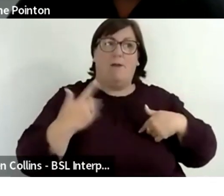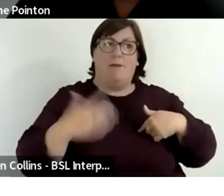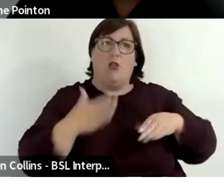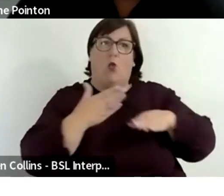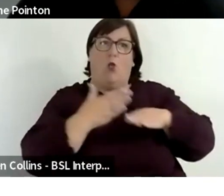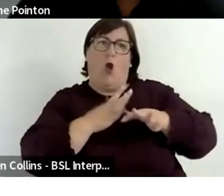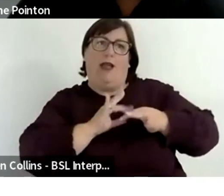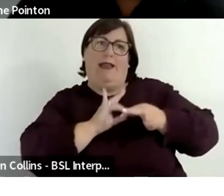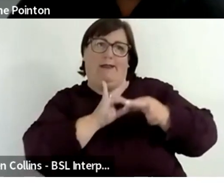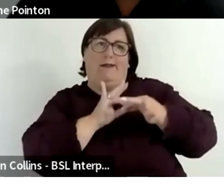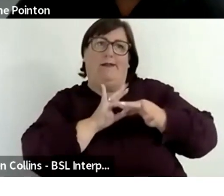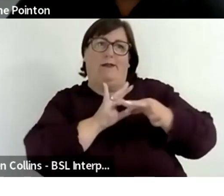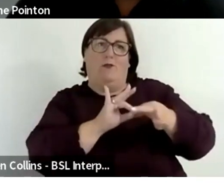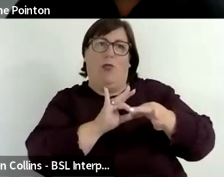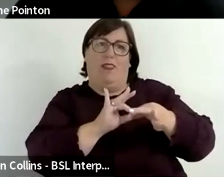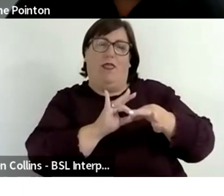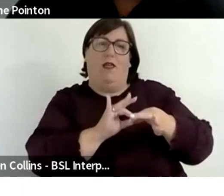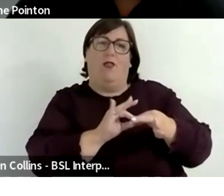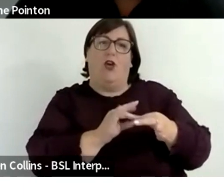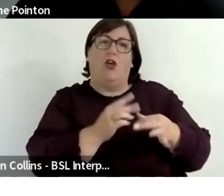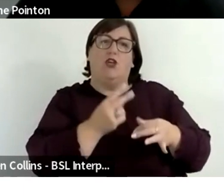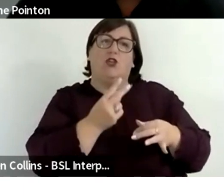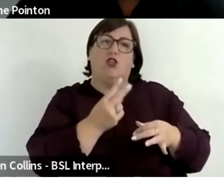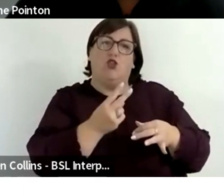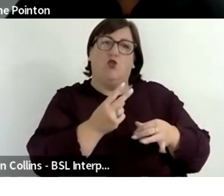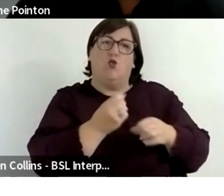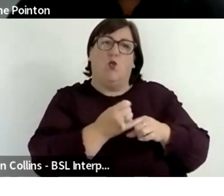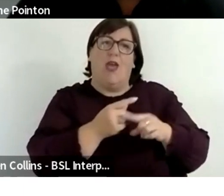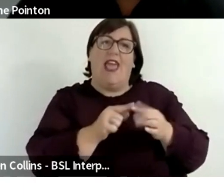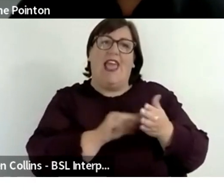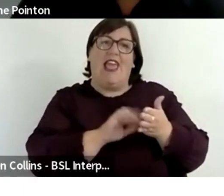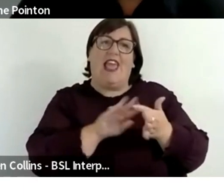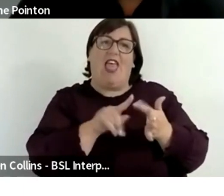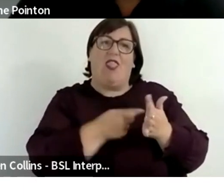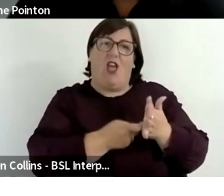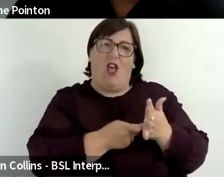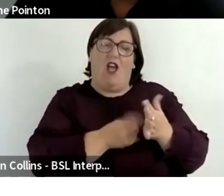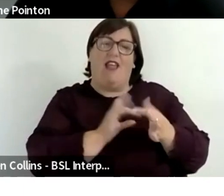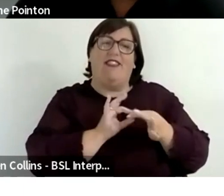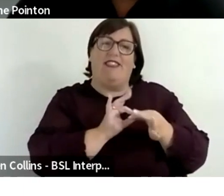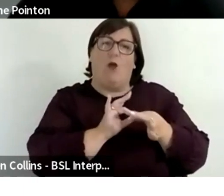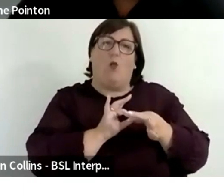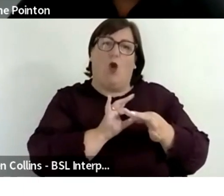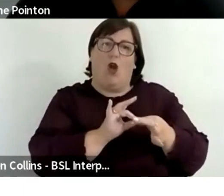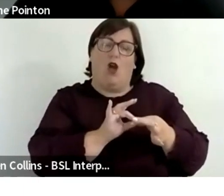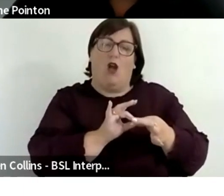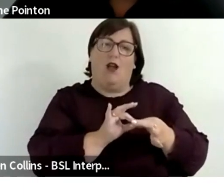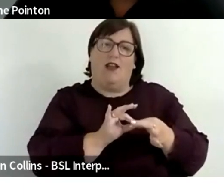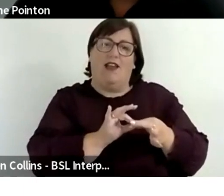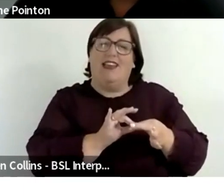well-being leader has given me the platform to say, this isn't just something we say, or a nice thing to